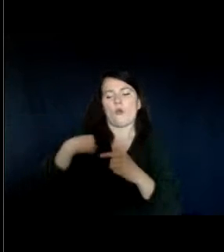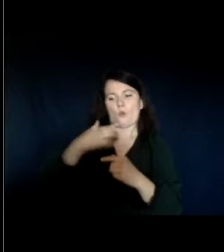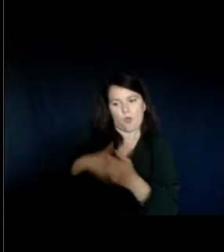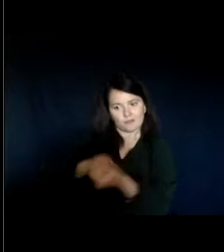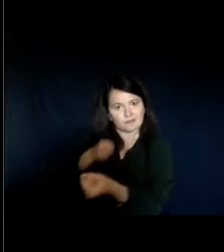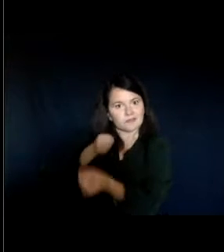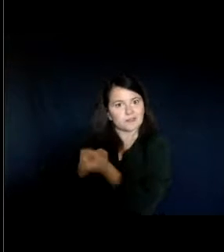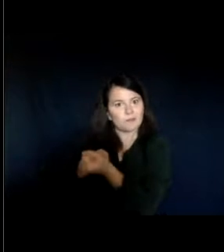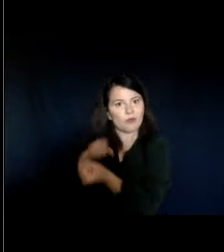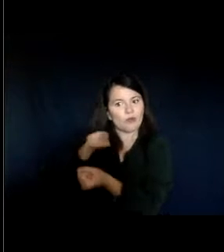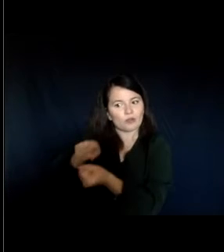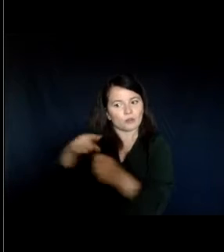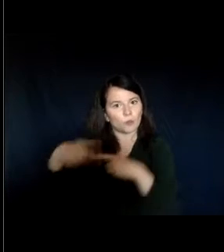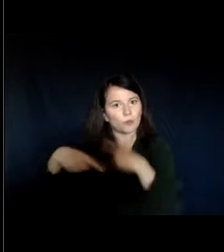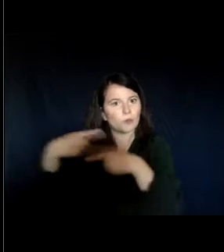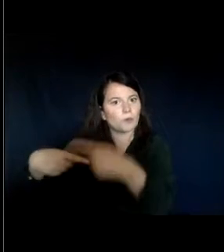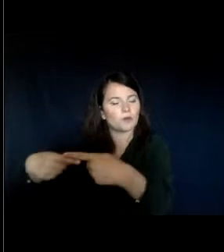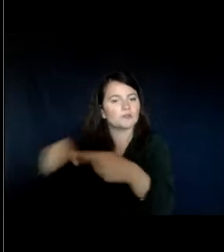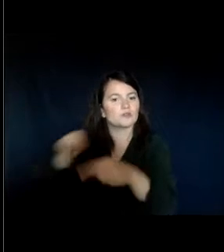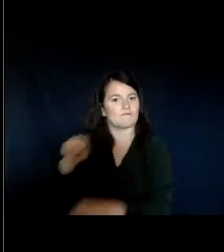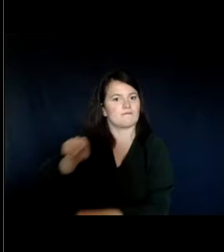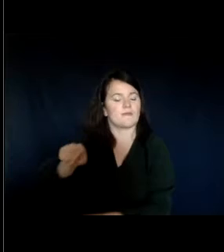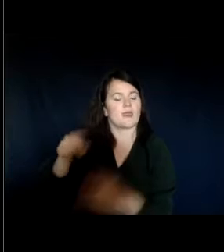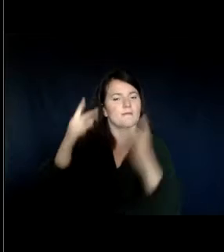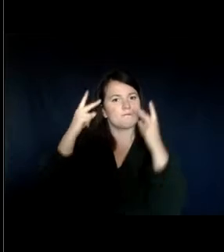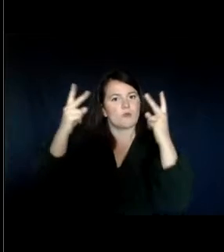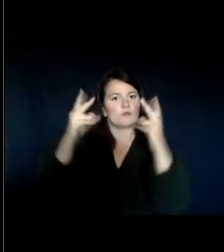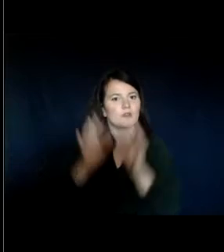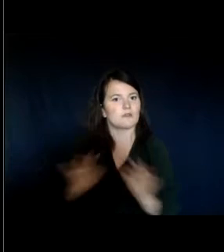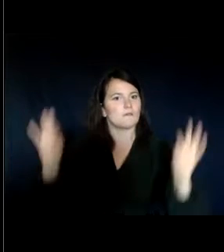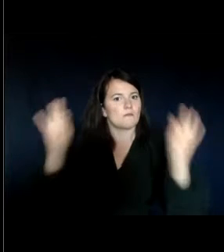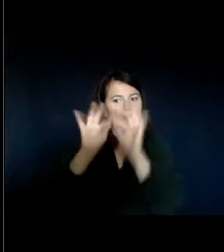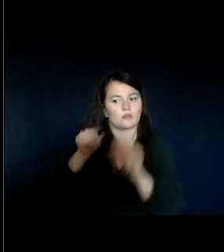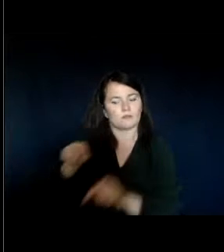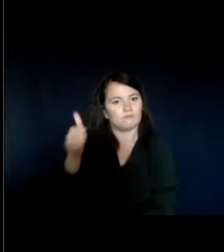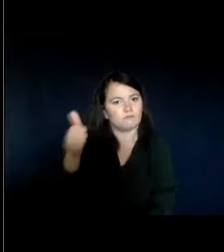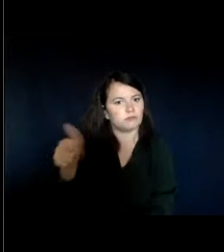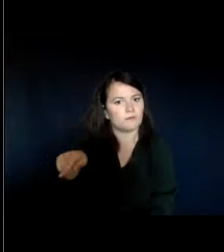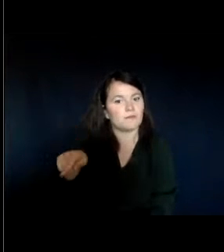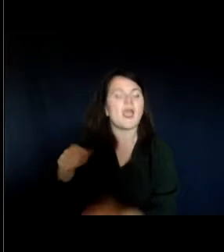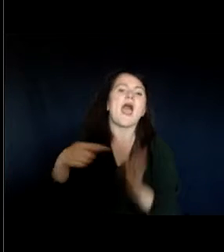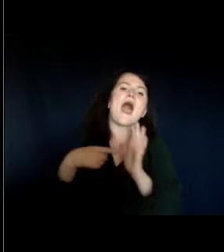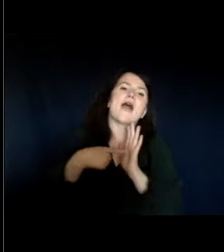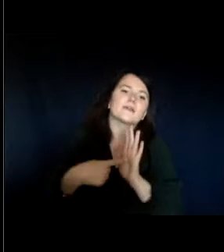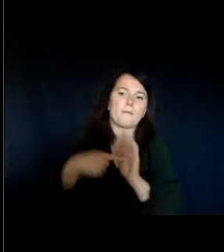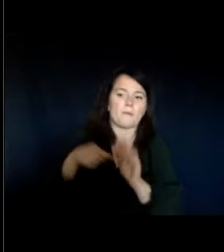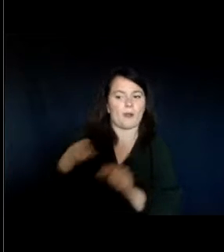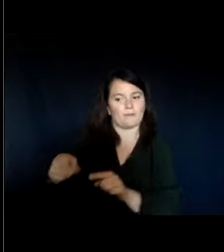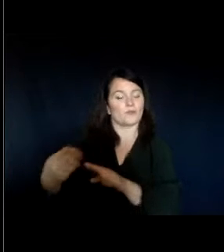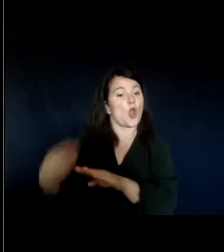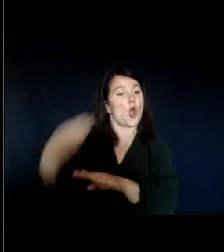it isn't easy to go to them if we cannot ensure